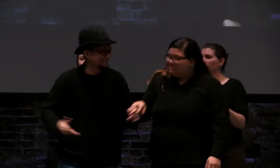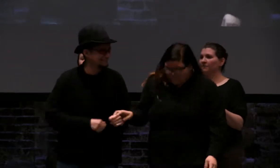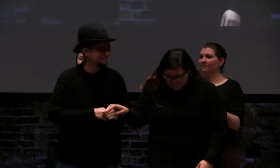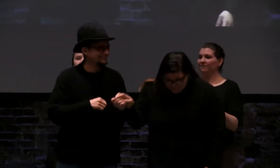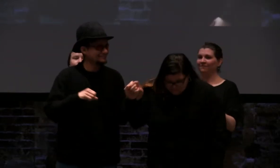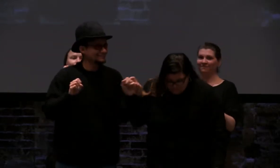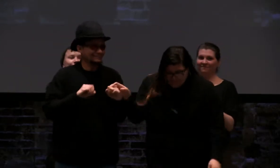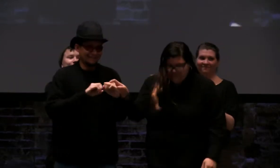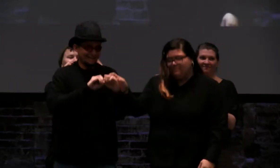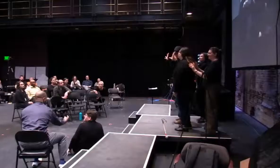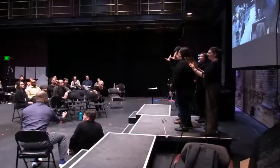Hello everyone.